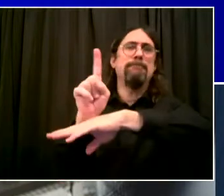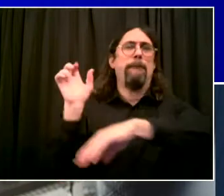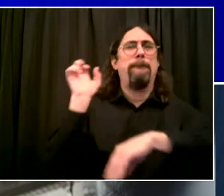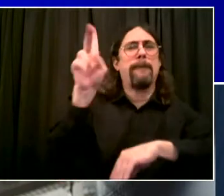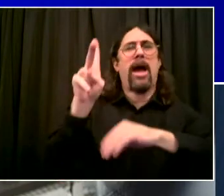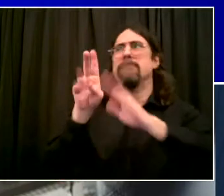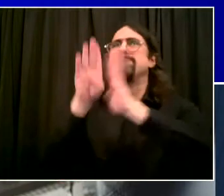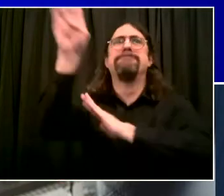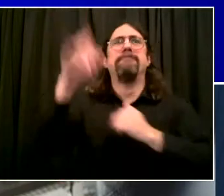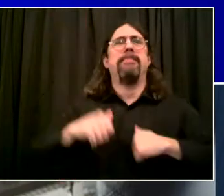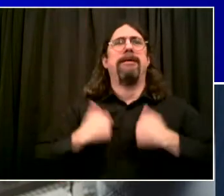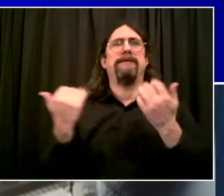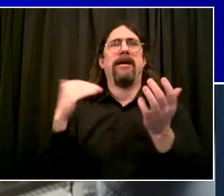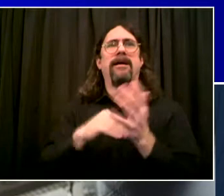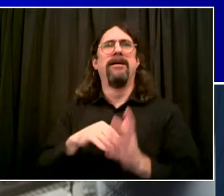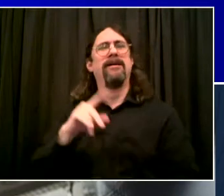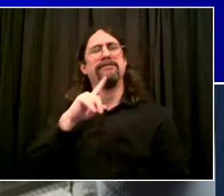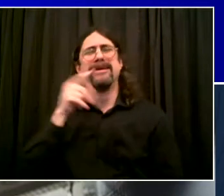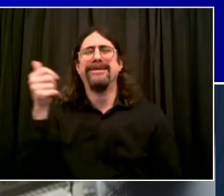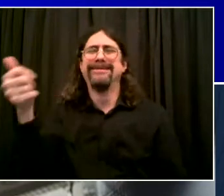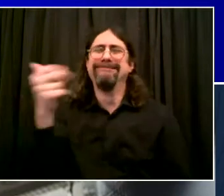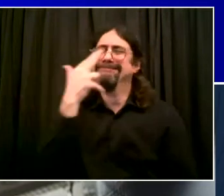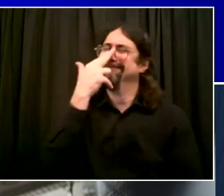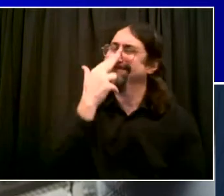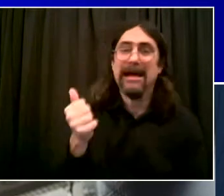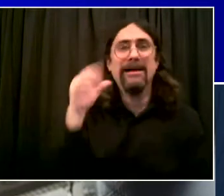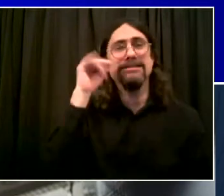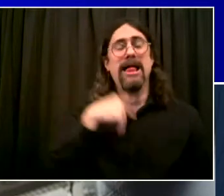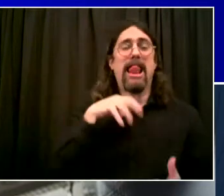REAEAREL SPECT ANAN EMOTION DEVOTION FOR HUMANITY.